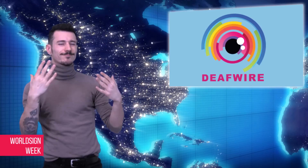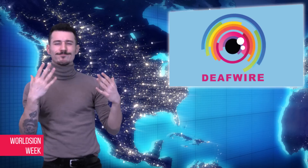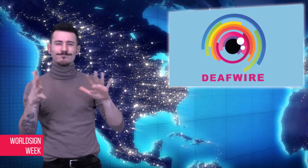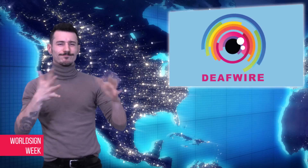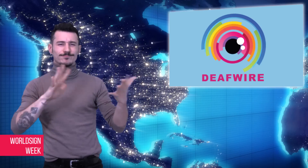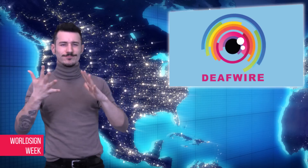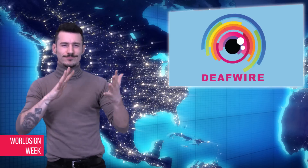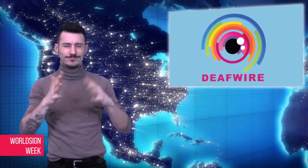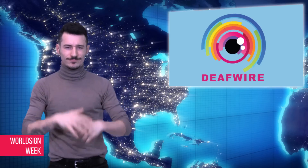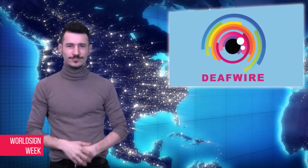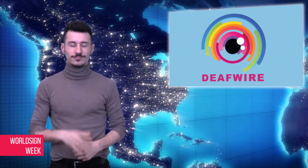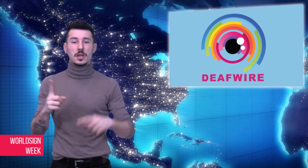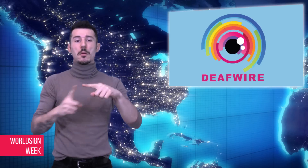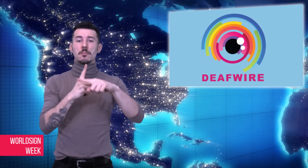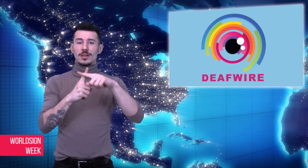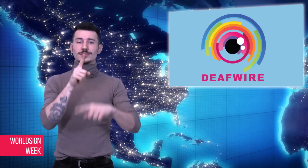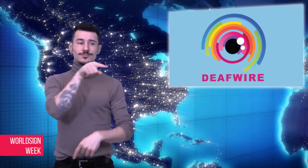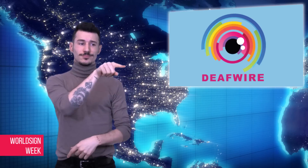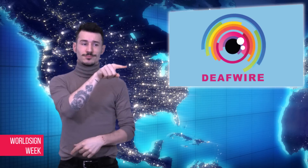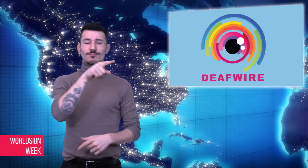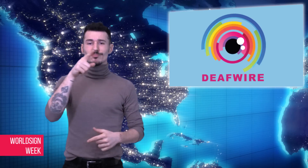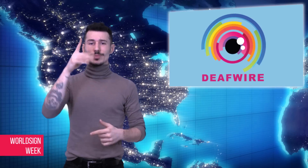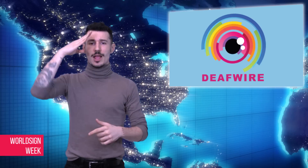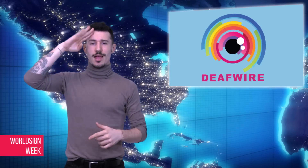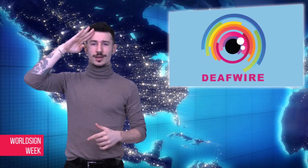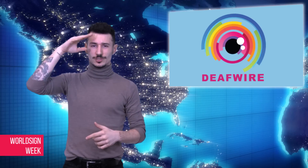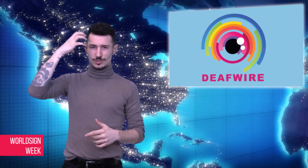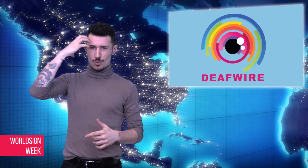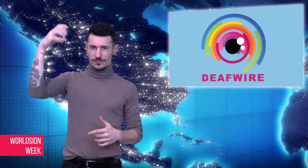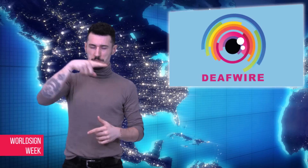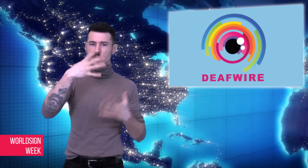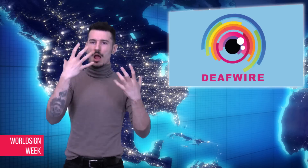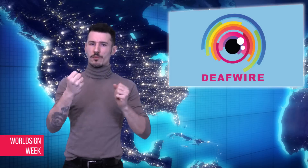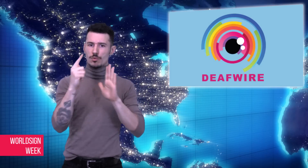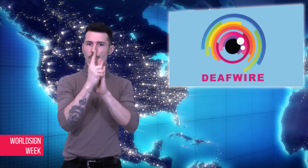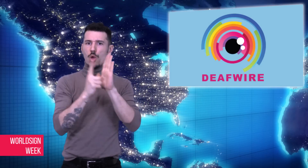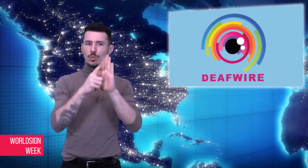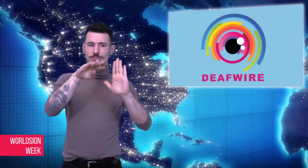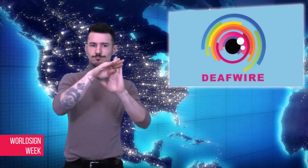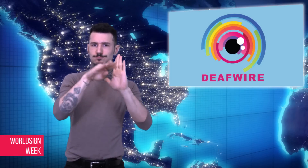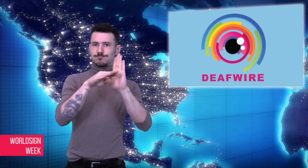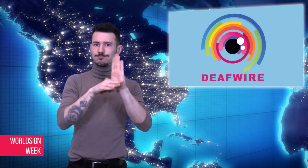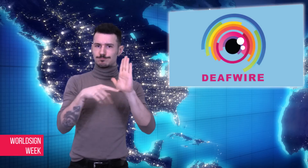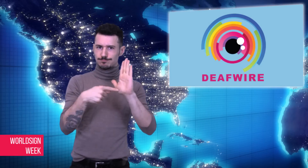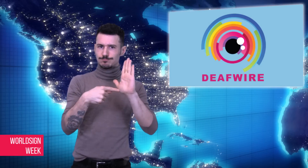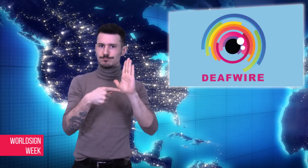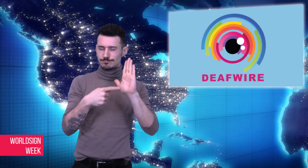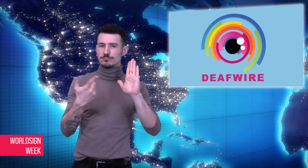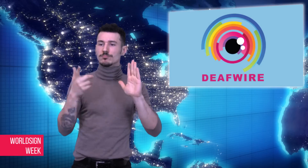public and social services. They also